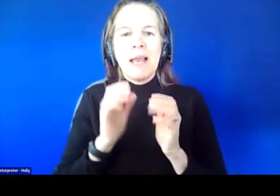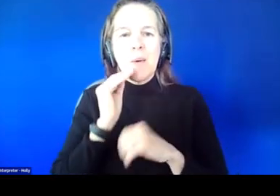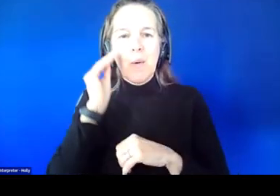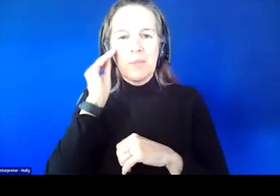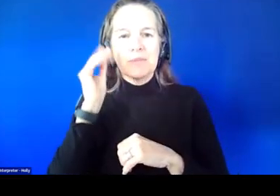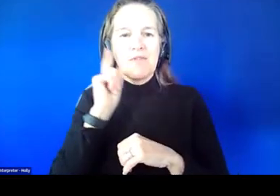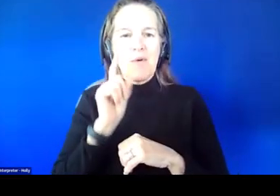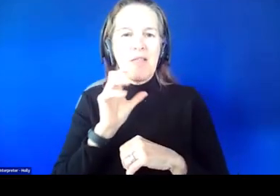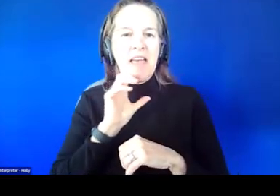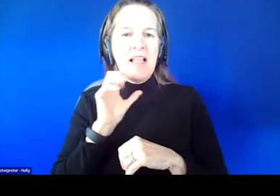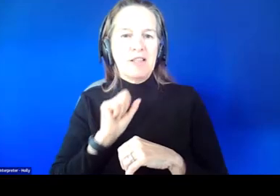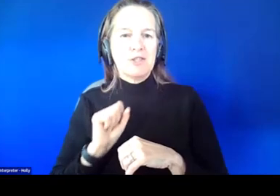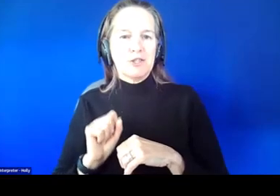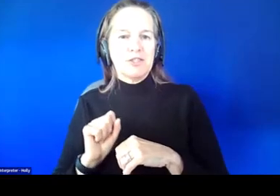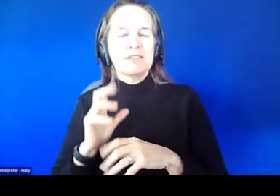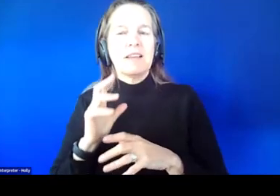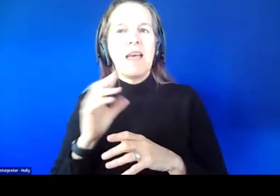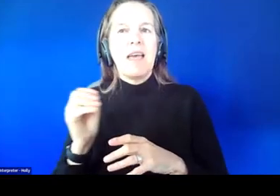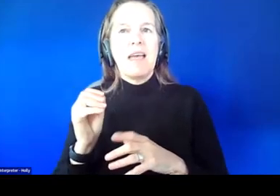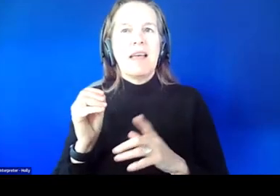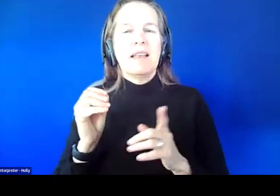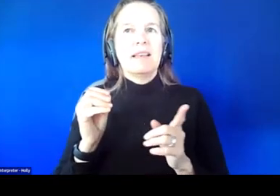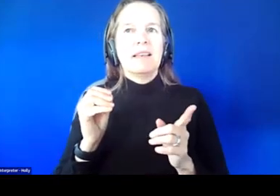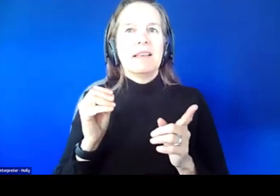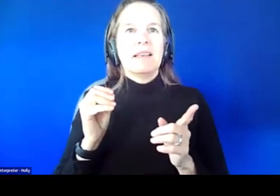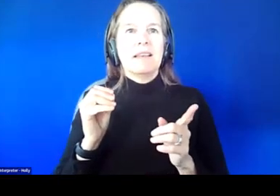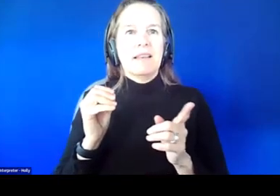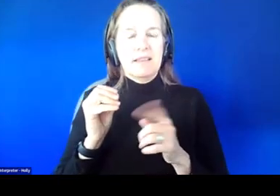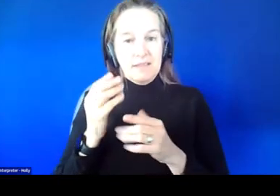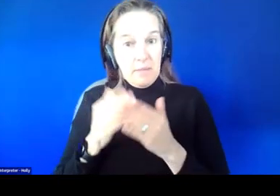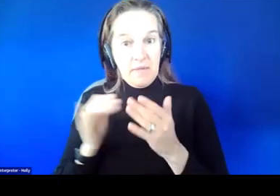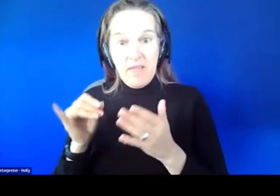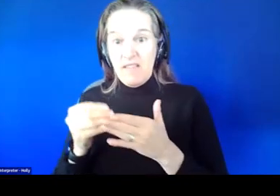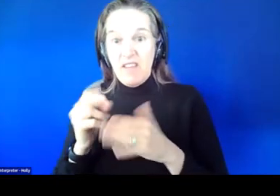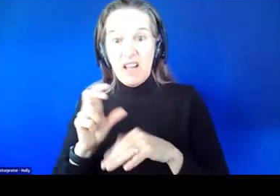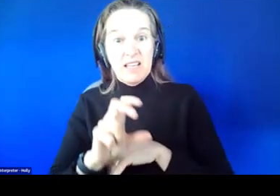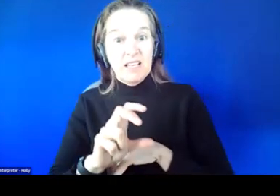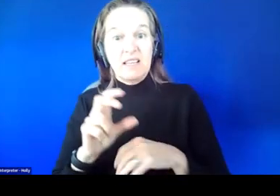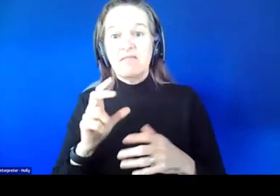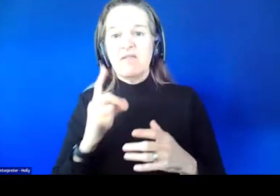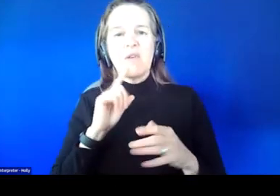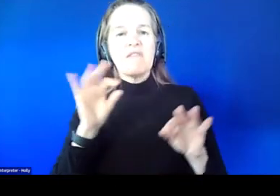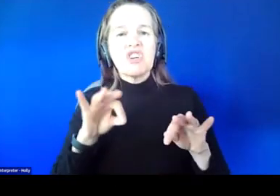that braided funding I mentioned went into that with furnishing and help getting those going um